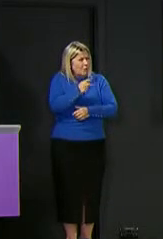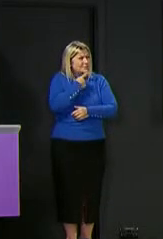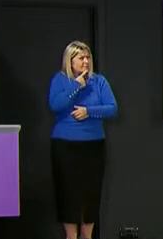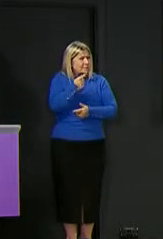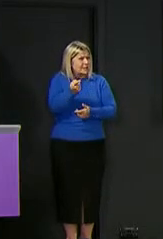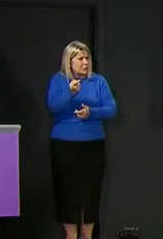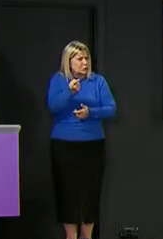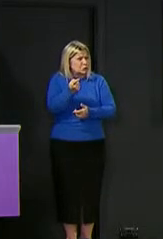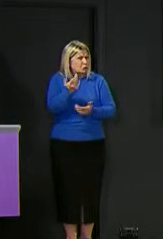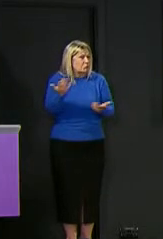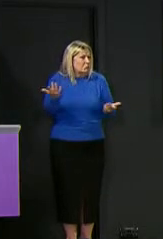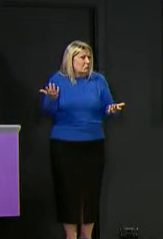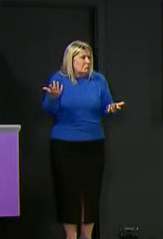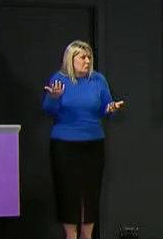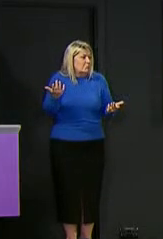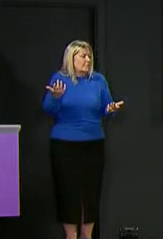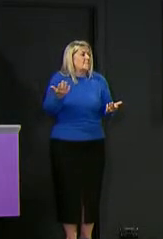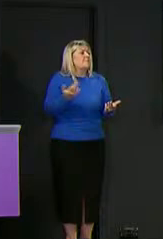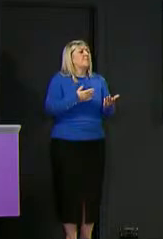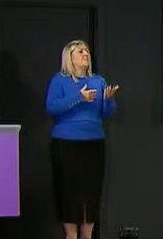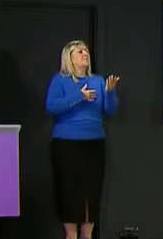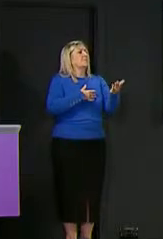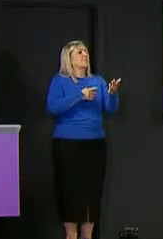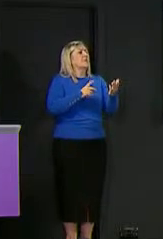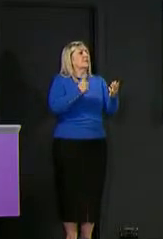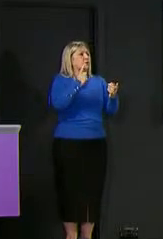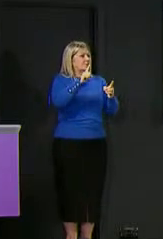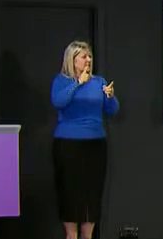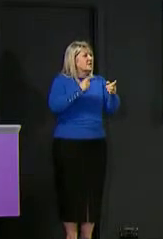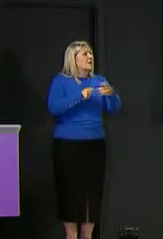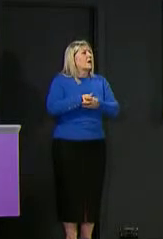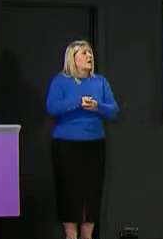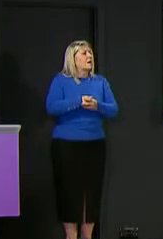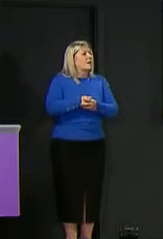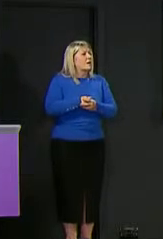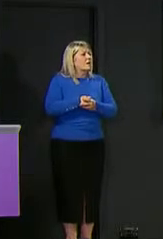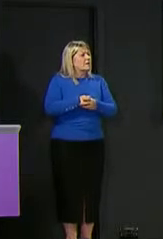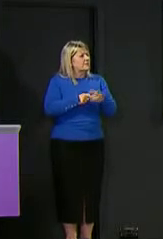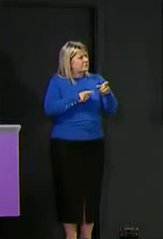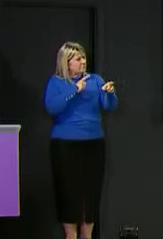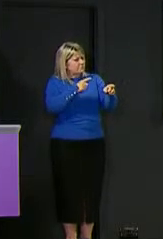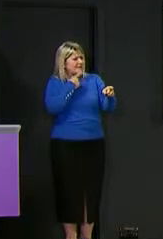And to you First Minister, I wonder in light of what you've just said, how seriously you